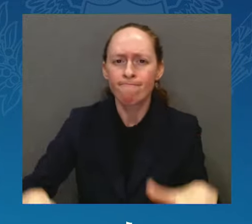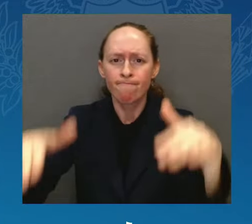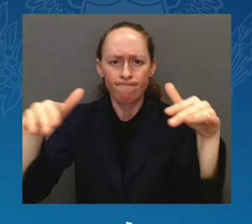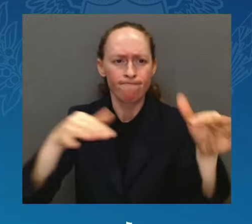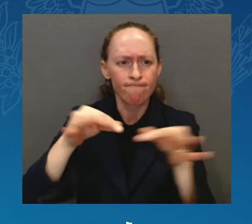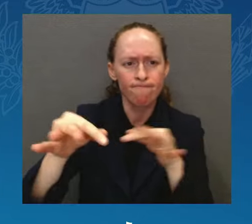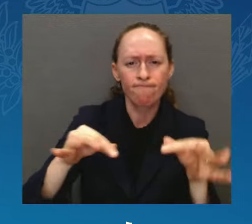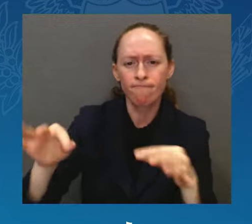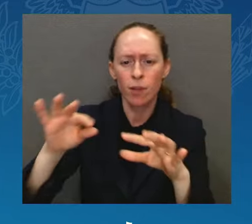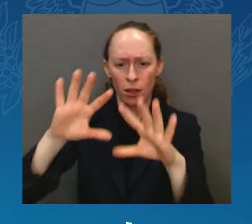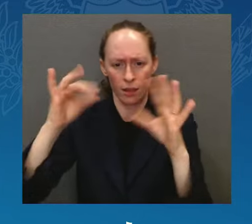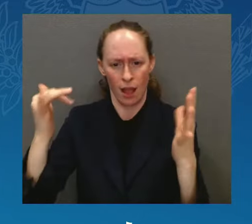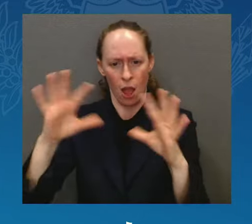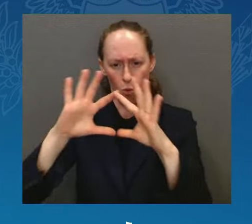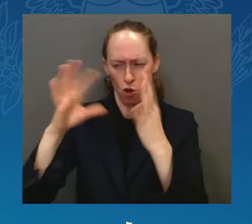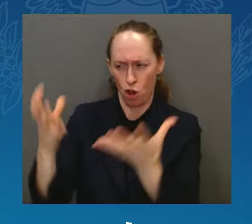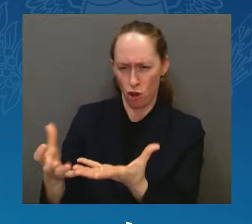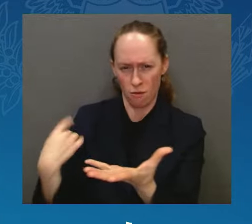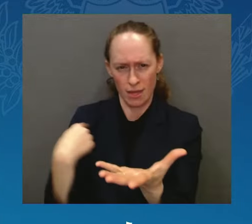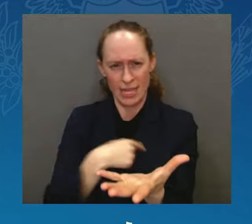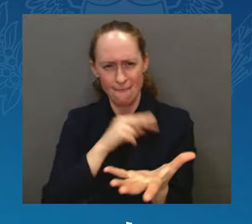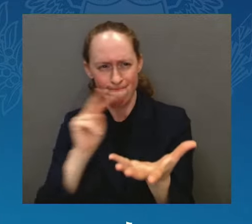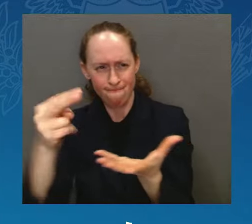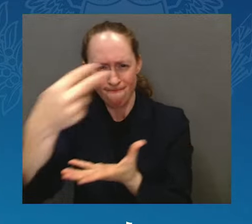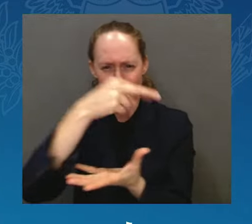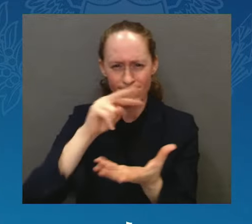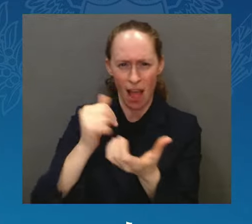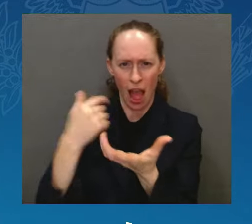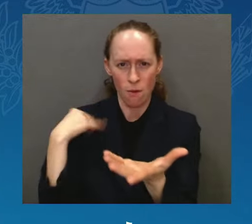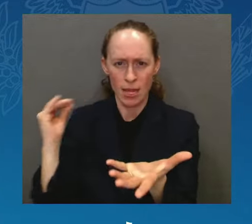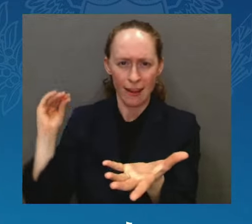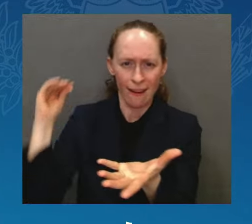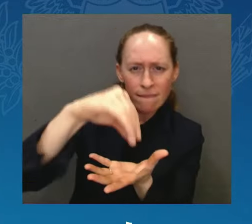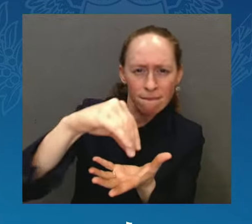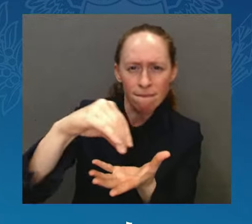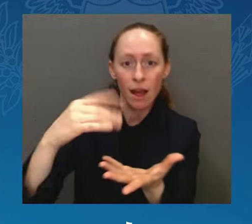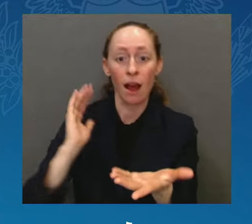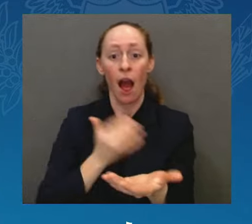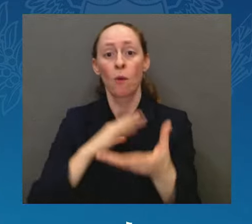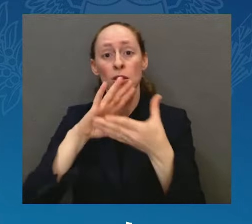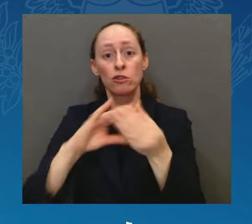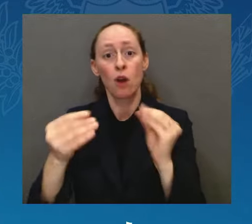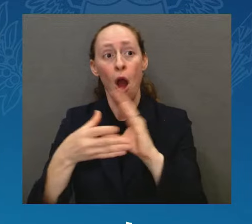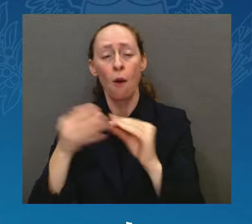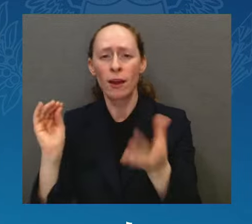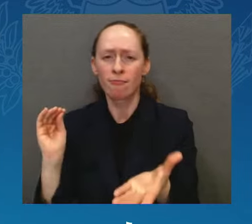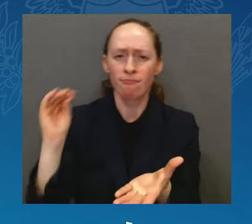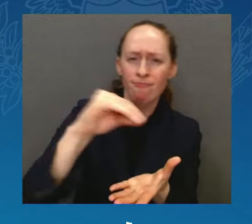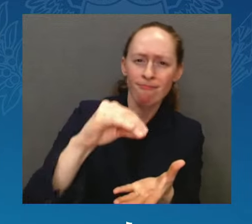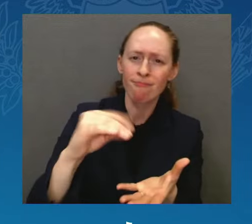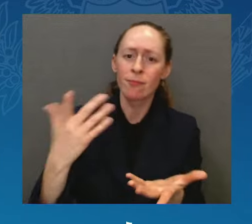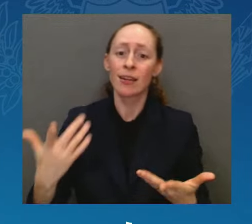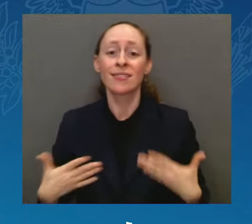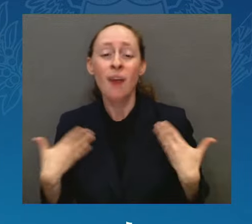to tell our stories and bring joy and effortless laughter with the goal of more togetherness.